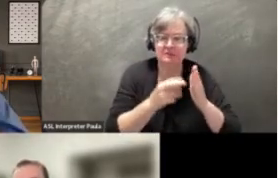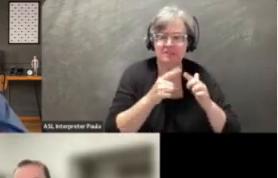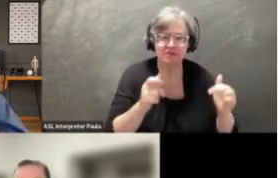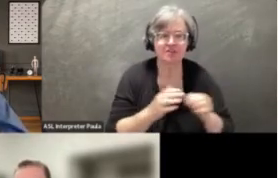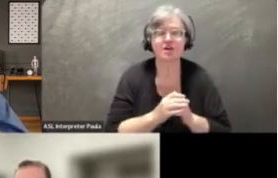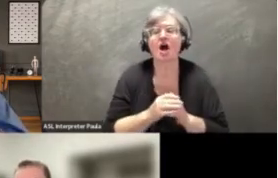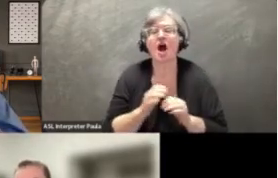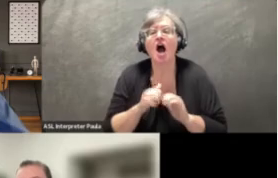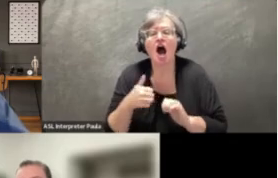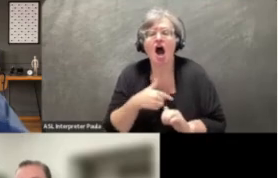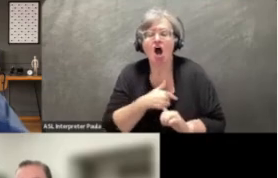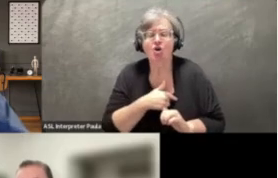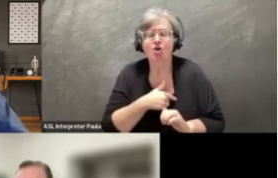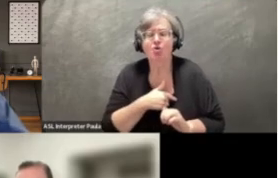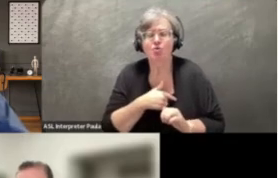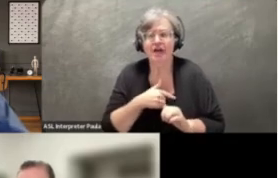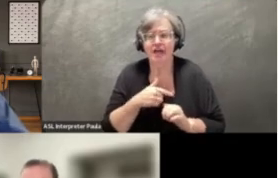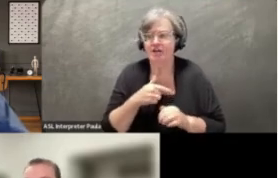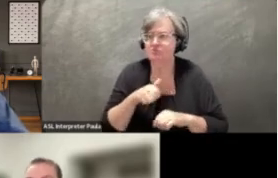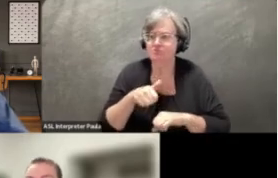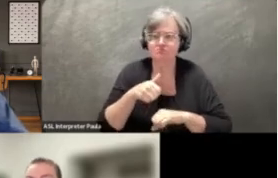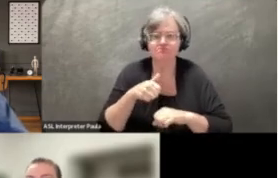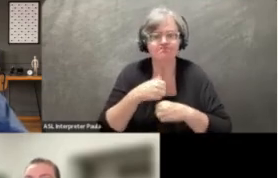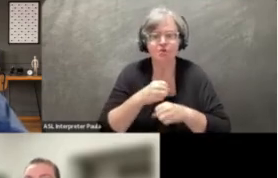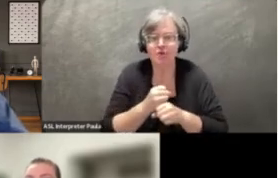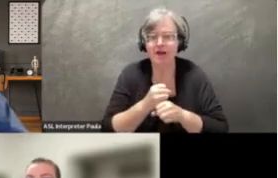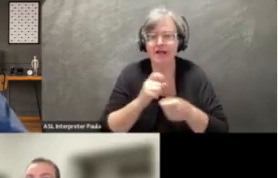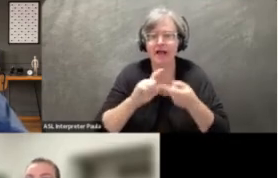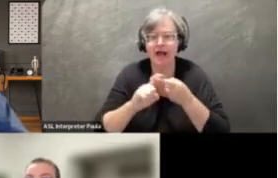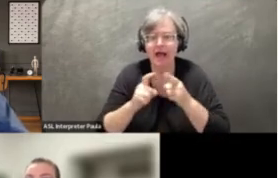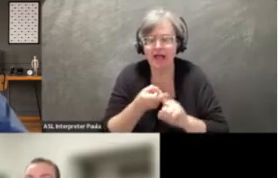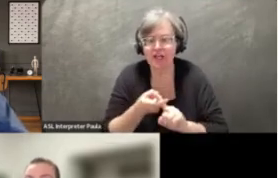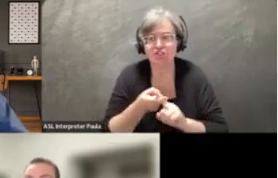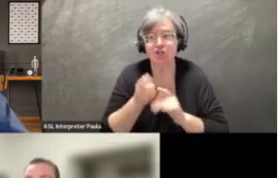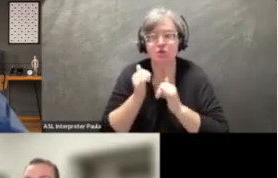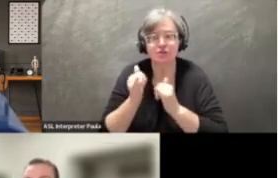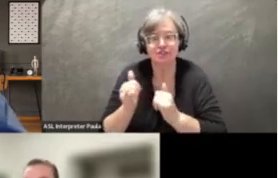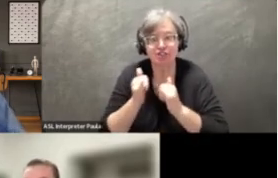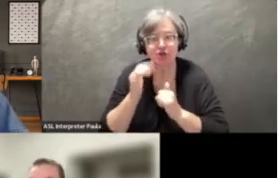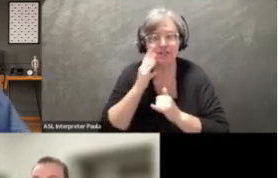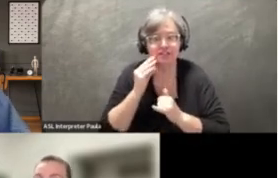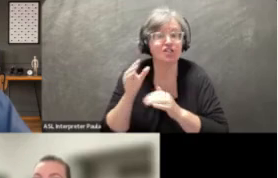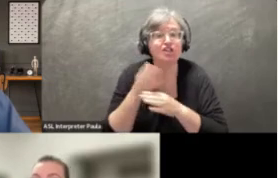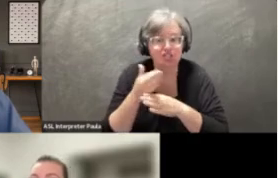creating allies that share experiences and share the knowledge so everyone's on the same page. I'm a firm believer